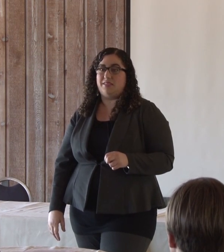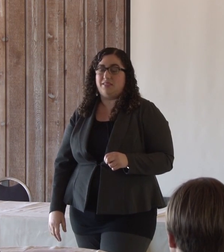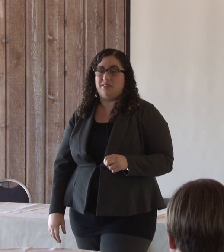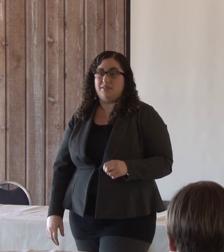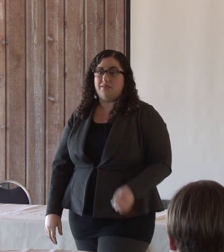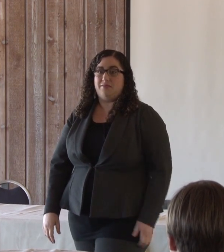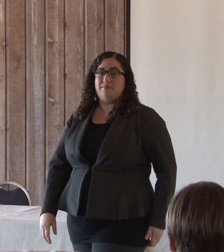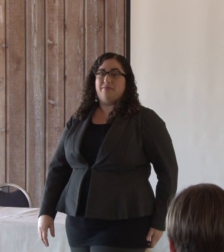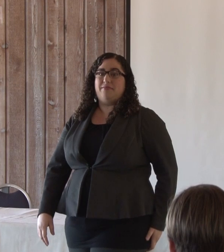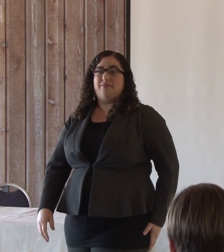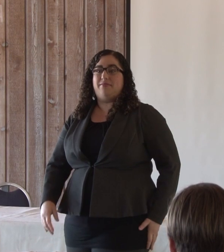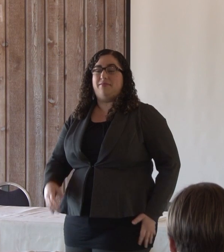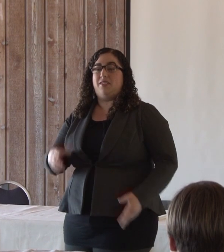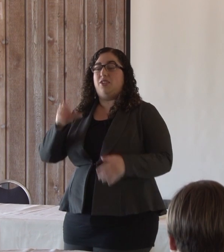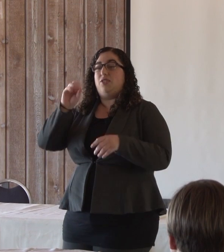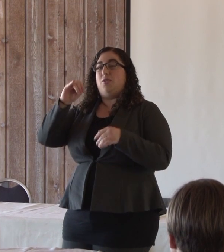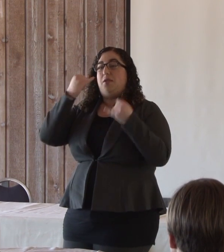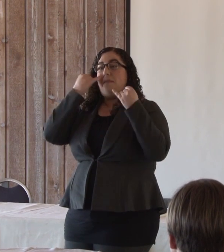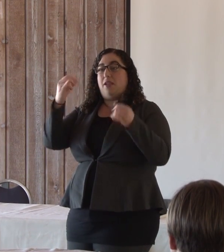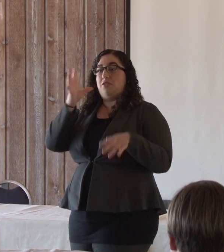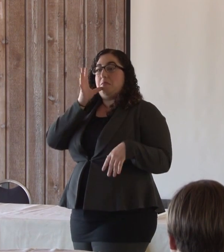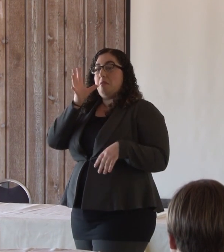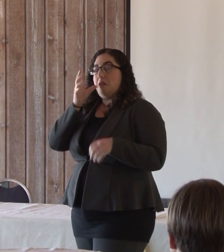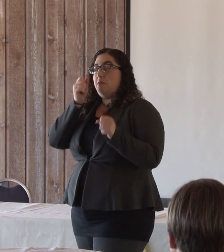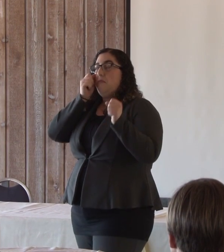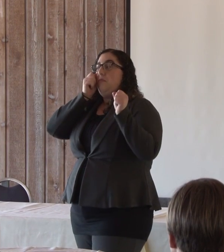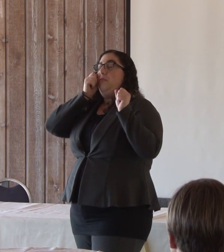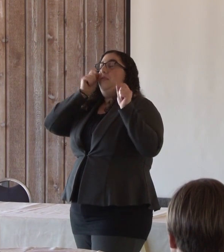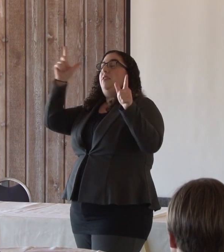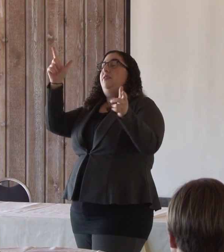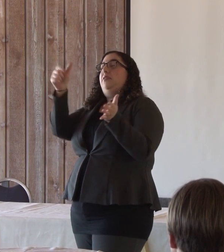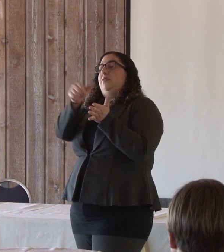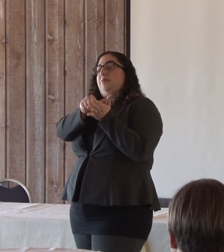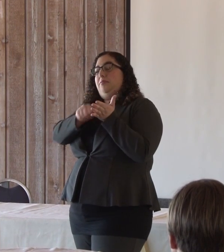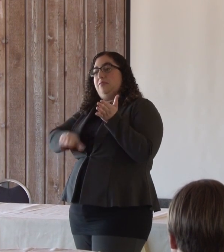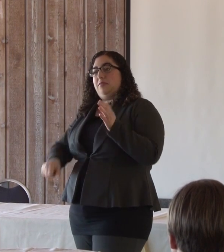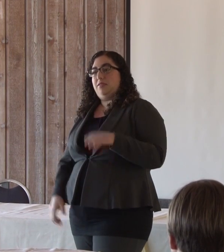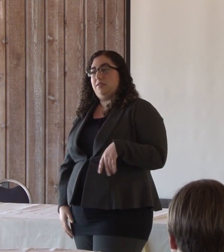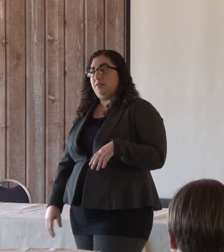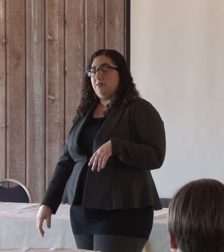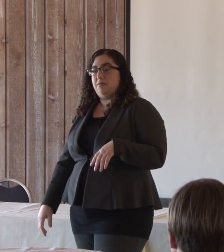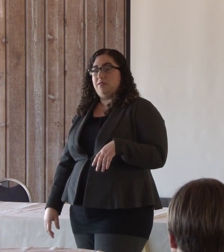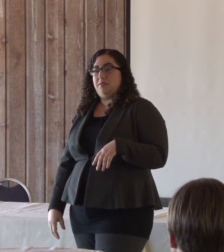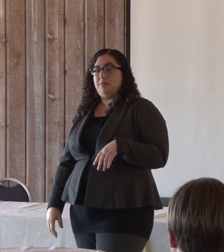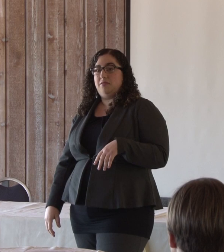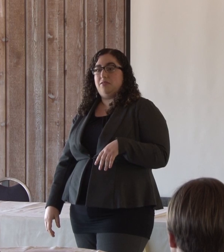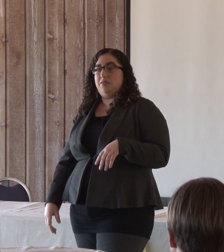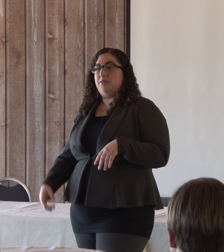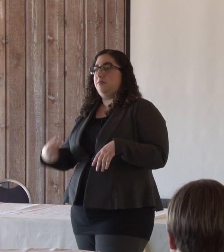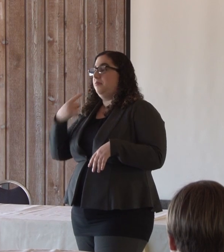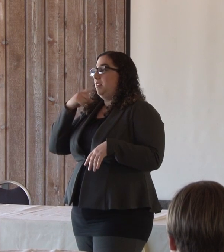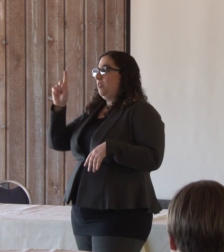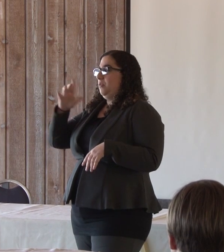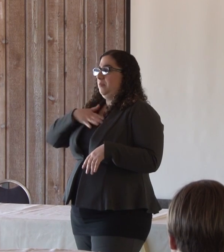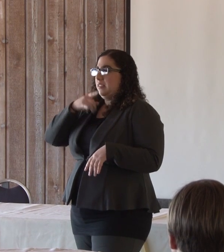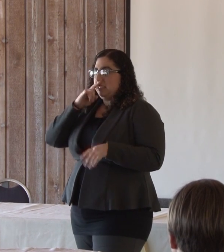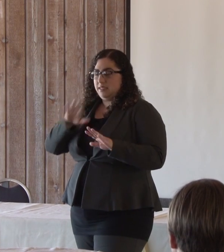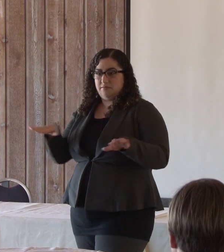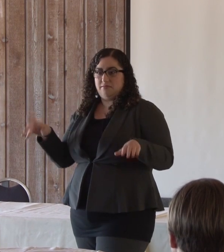because he wasn't tall enough to open the door. So imagine. A mom waking